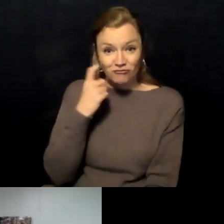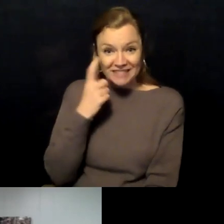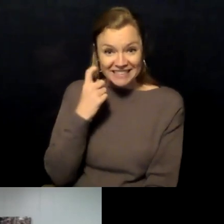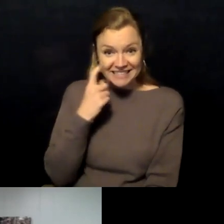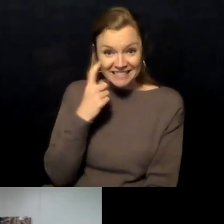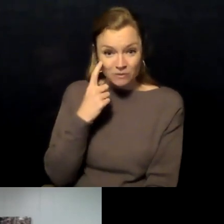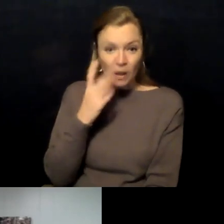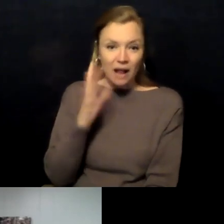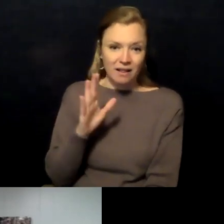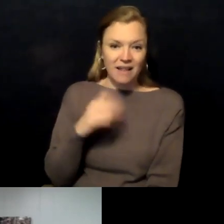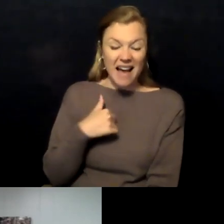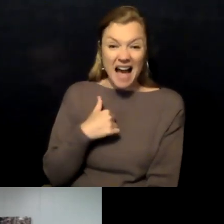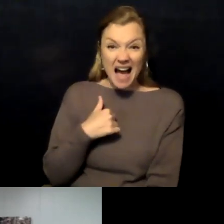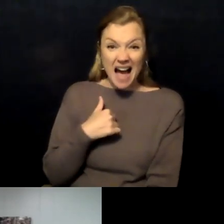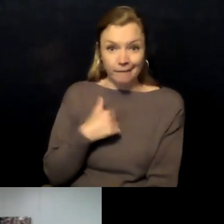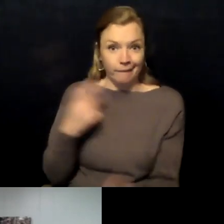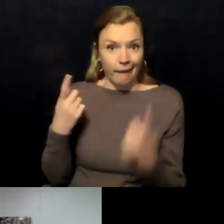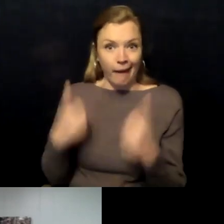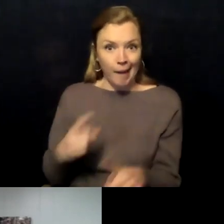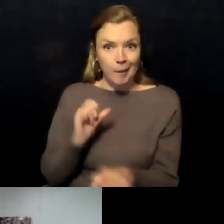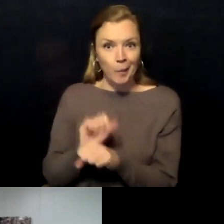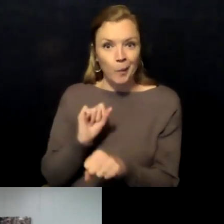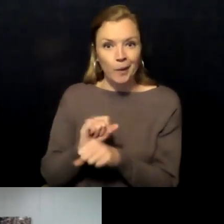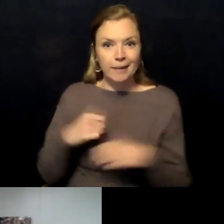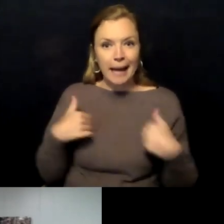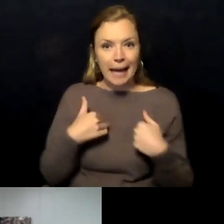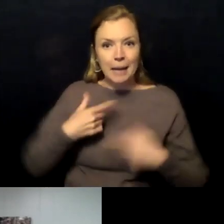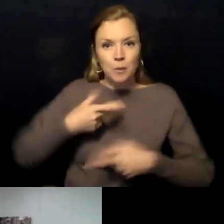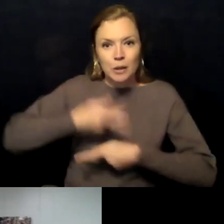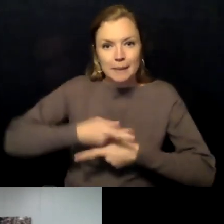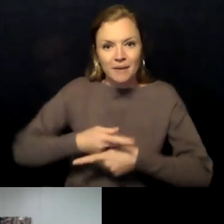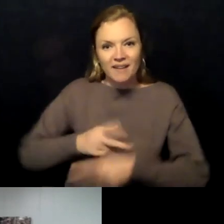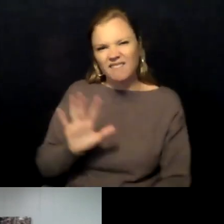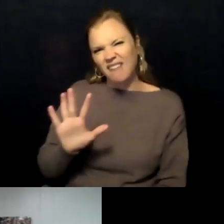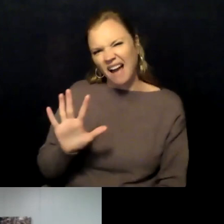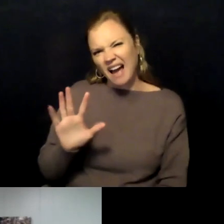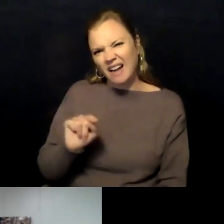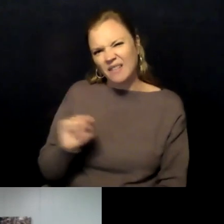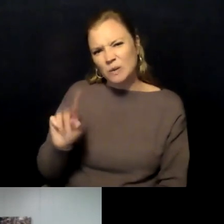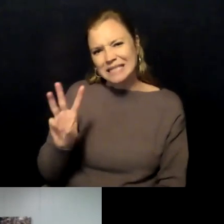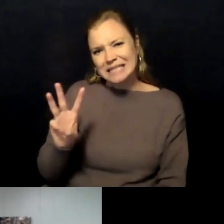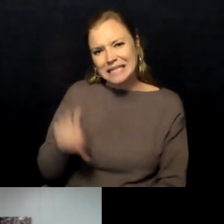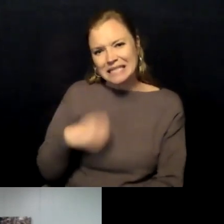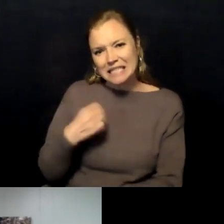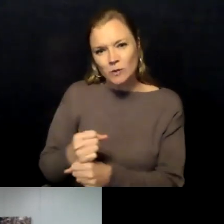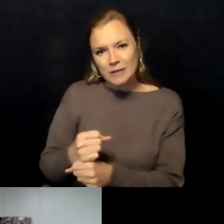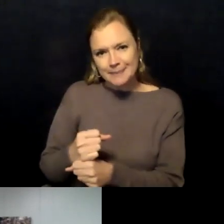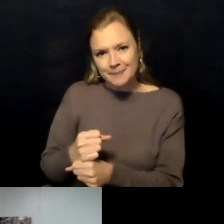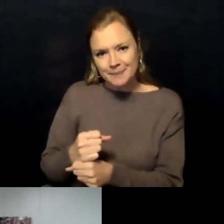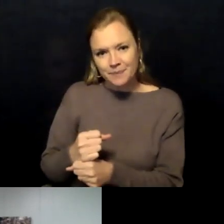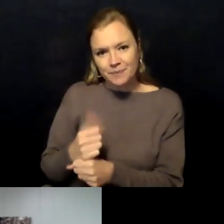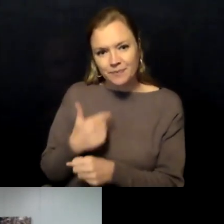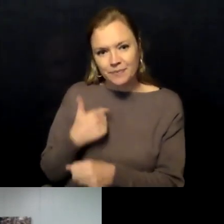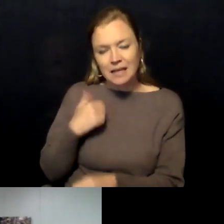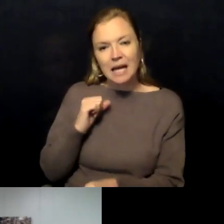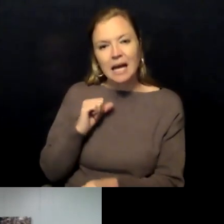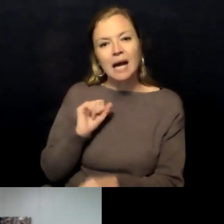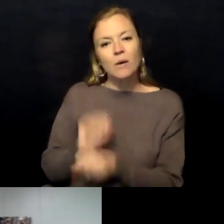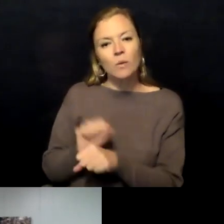five or six years and the area. I know- crazy right? The area I worked in